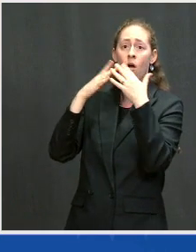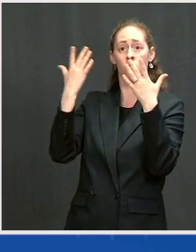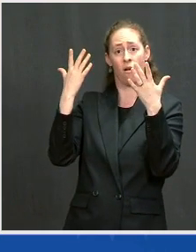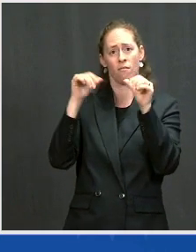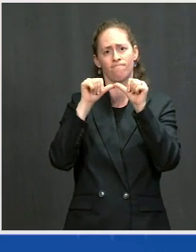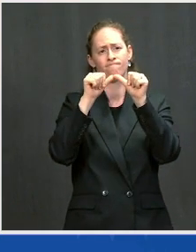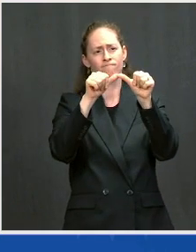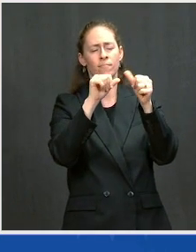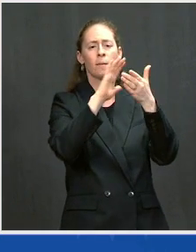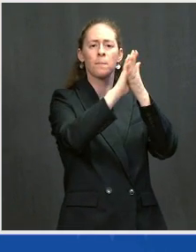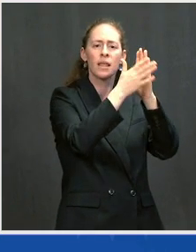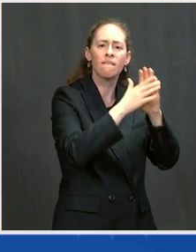will forever be remembered.